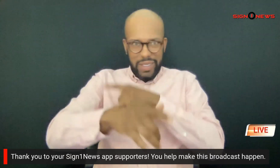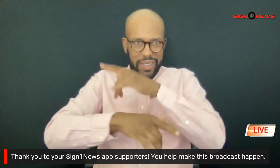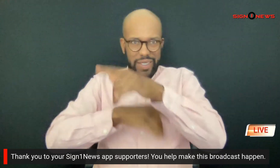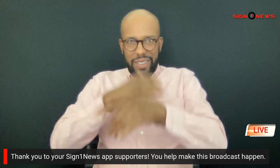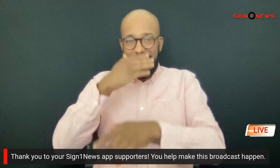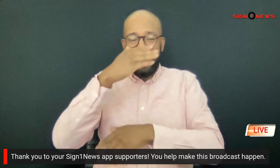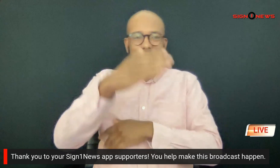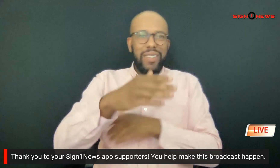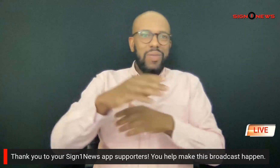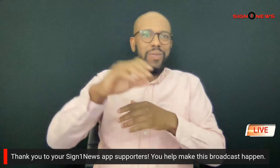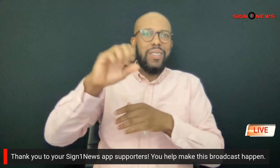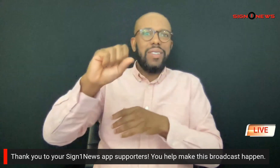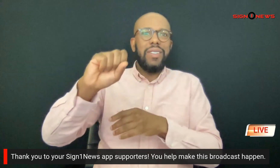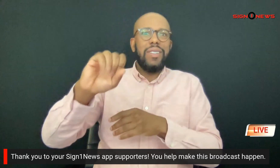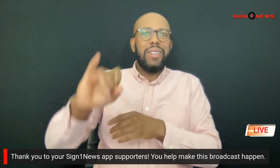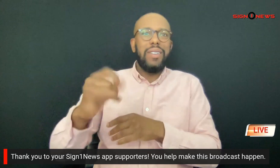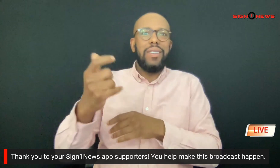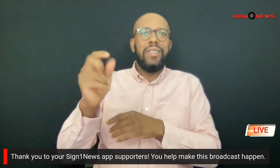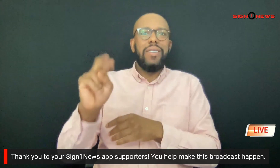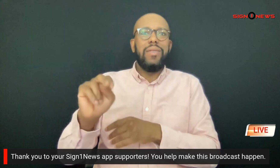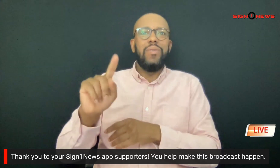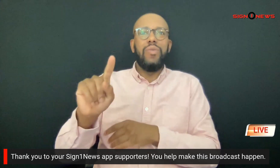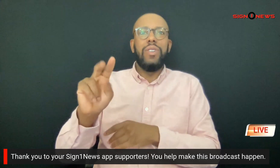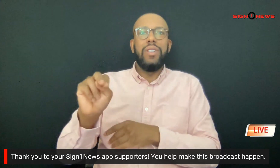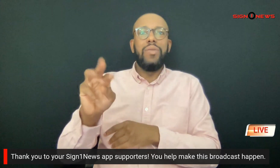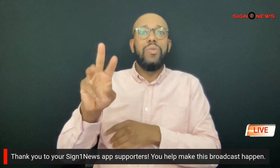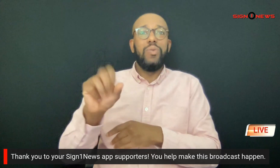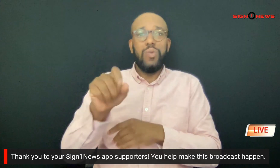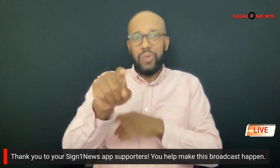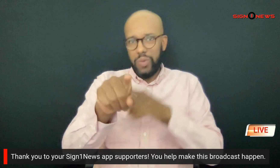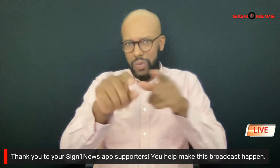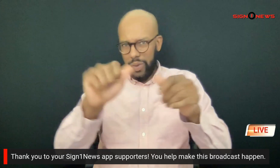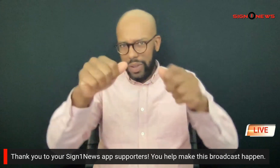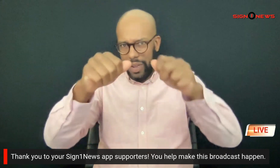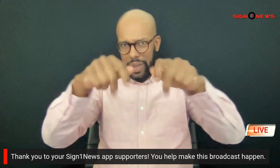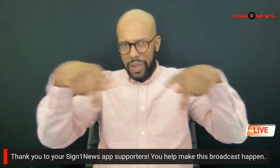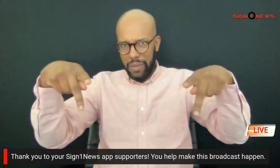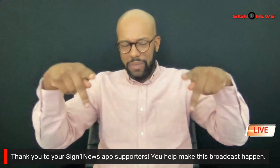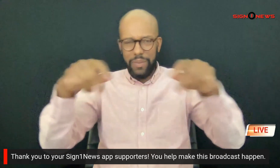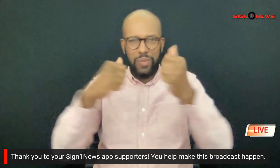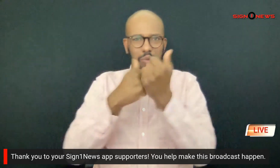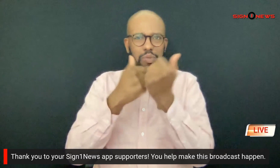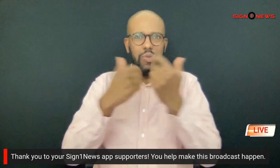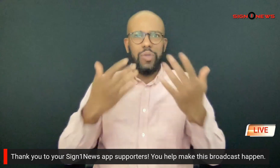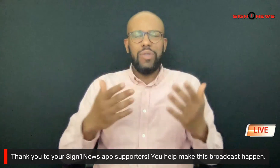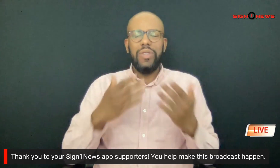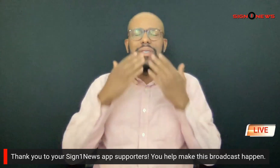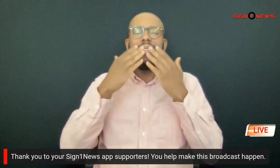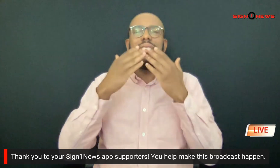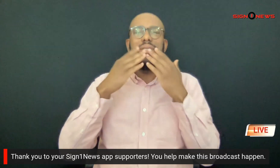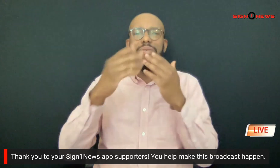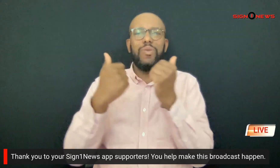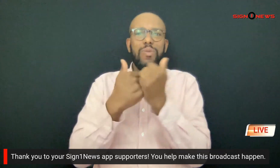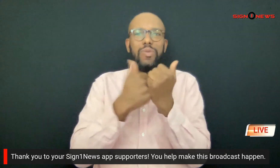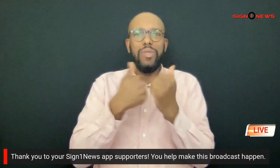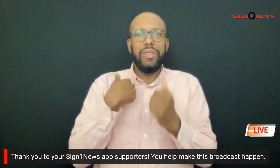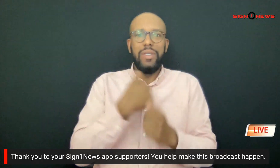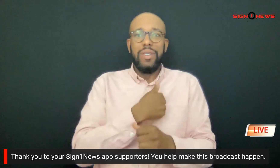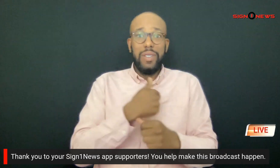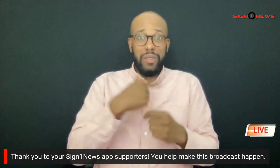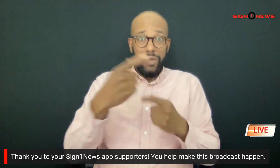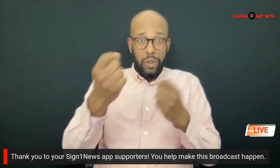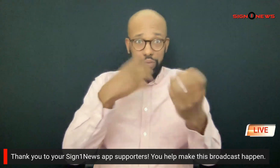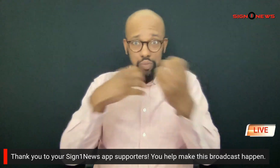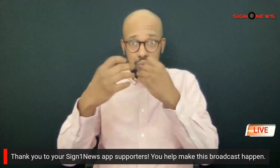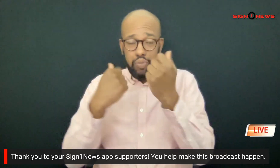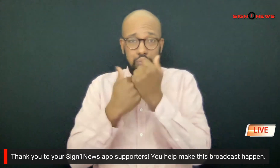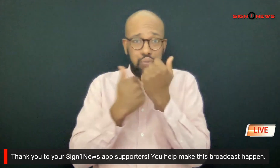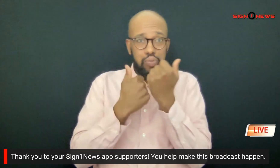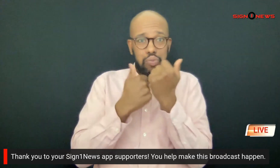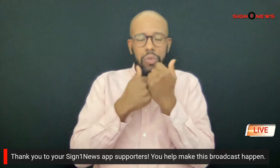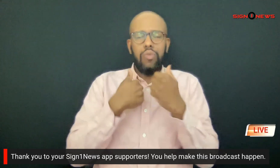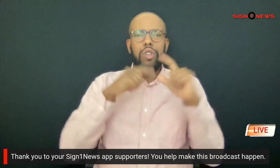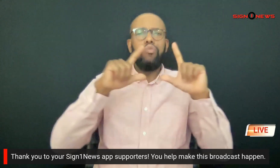of the thank you to our Sign1News at supporters you help make this broadcast happen